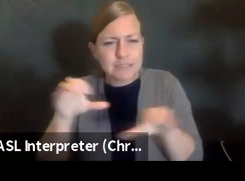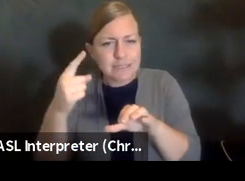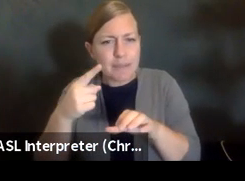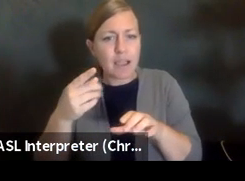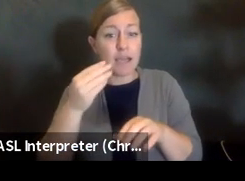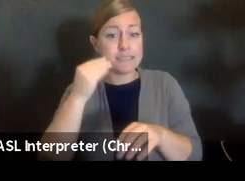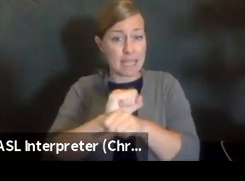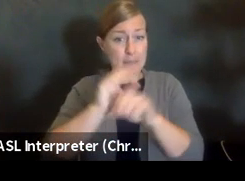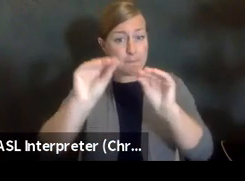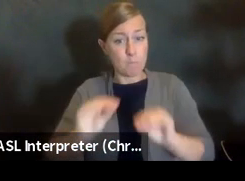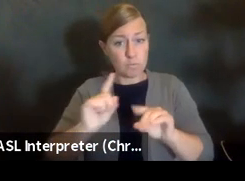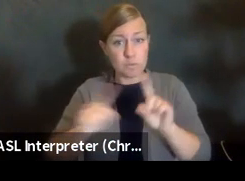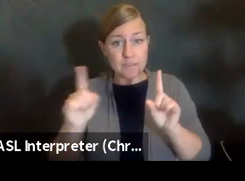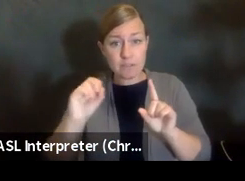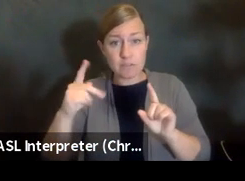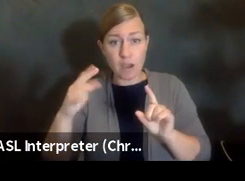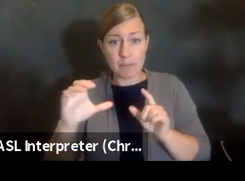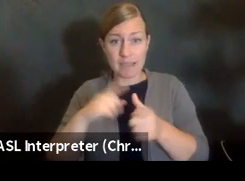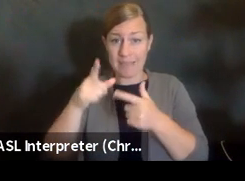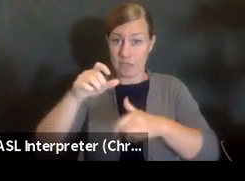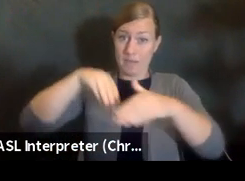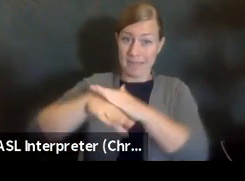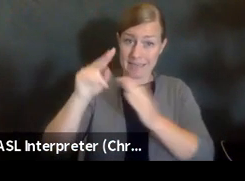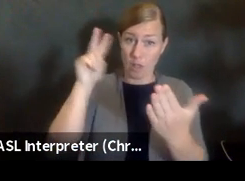Jeff Crawford: And then you went in and looked at it. Jeff Crawford: What were you checking out?